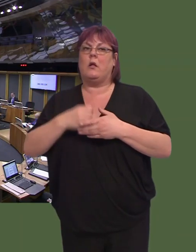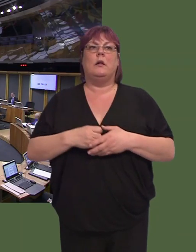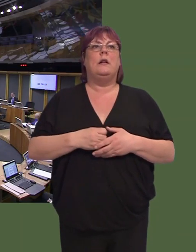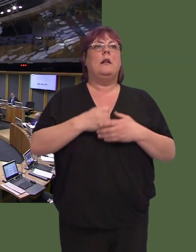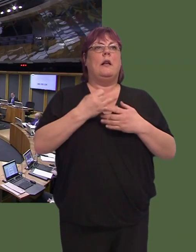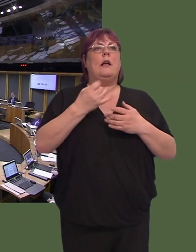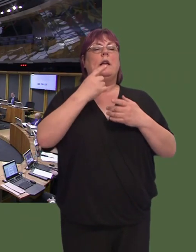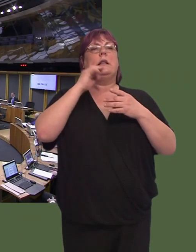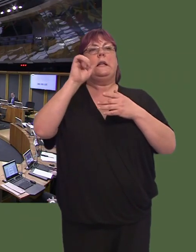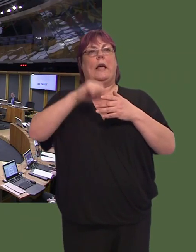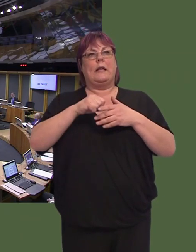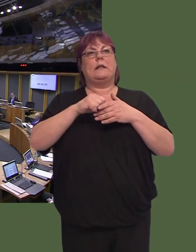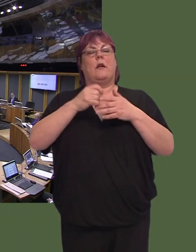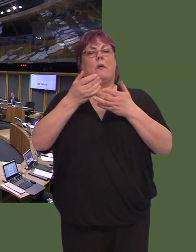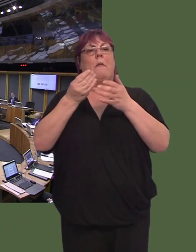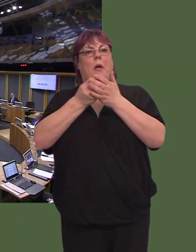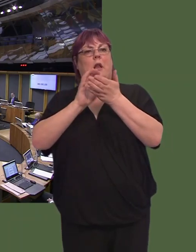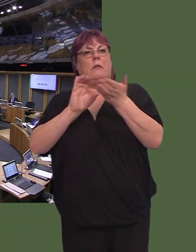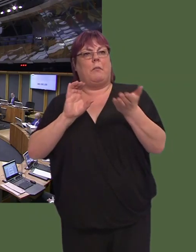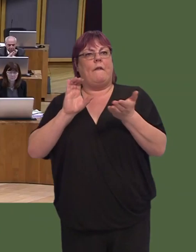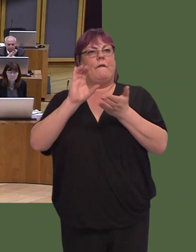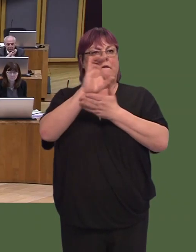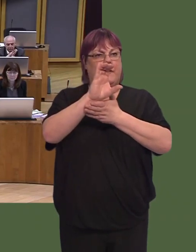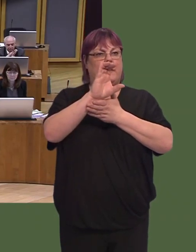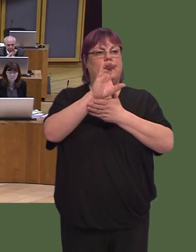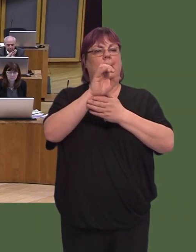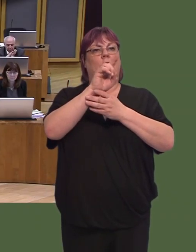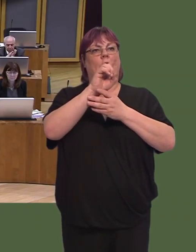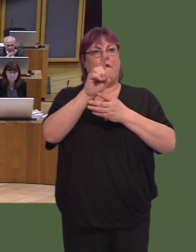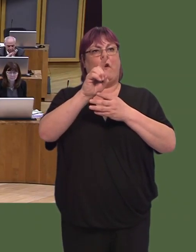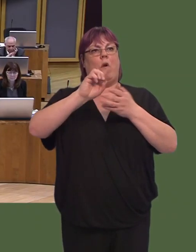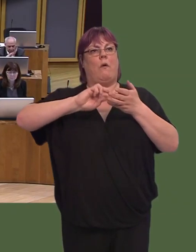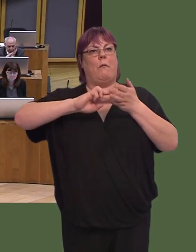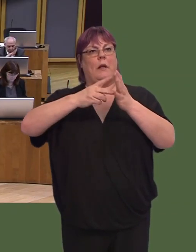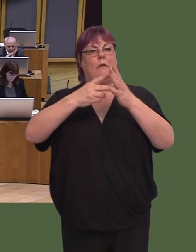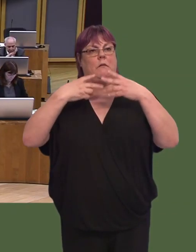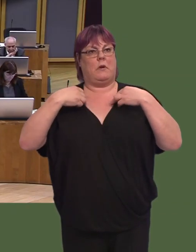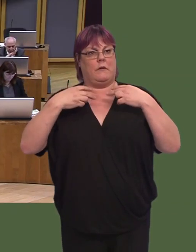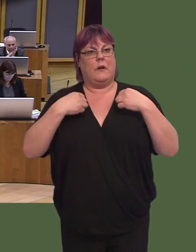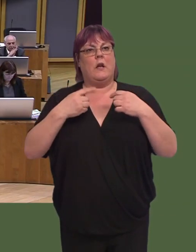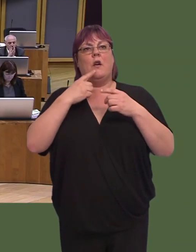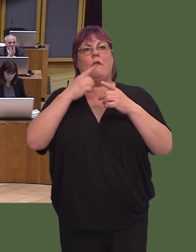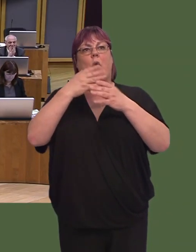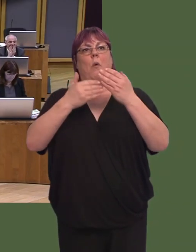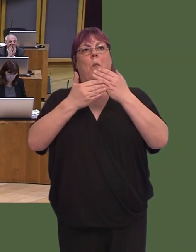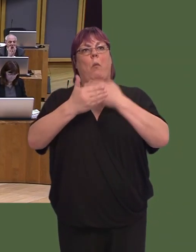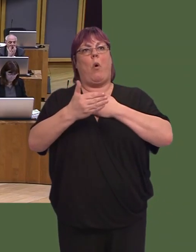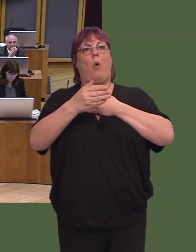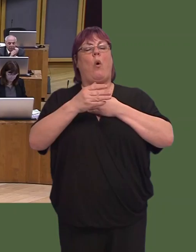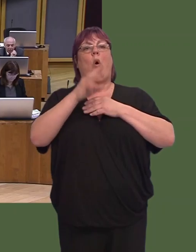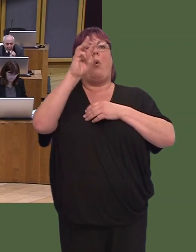Meithrin for the 2018-19 financial year. This includes an additional £1 million to expand Welsh-medium early years provision across Wales.